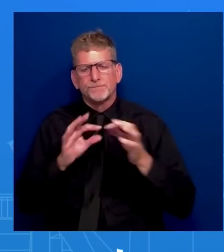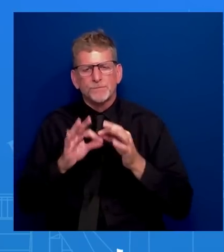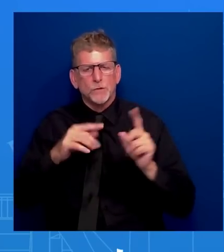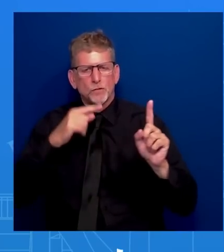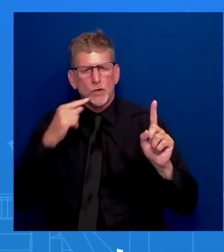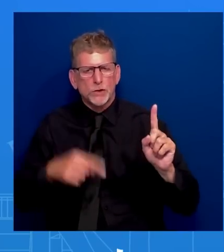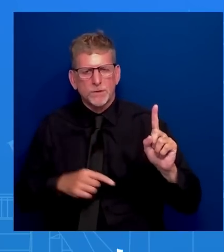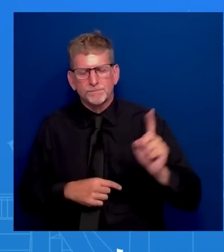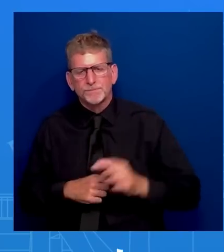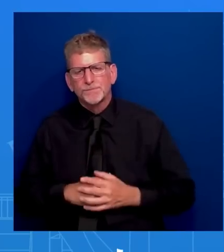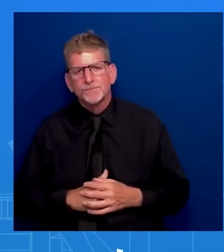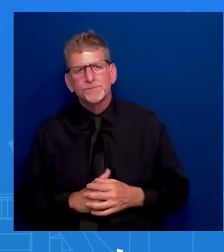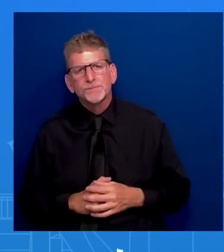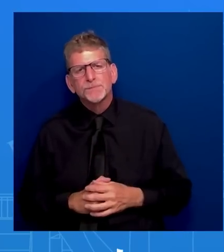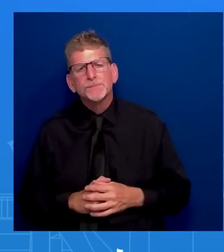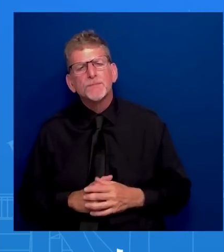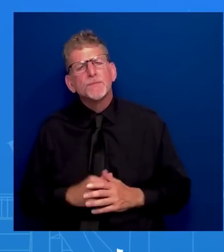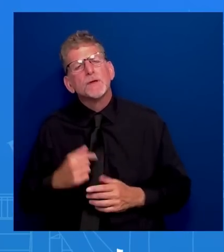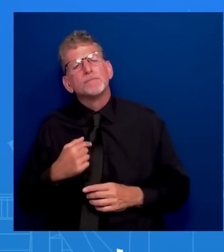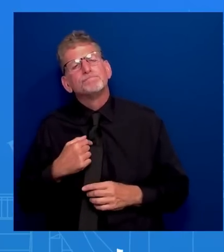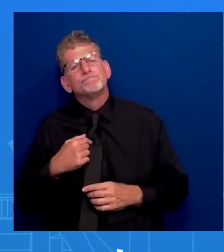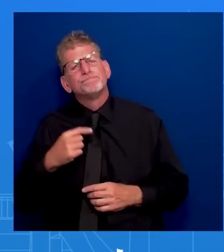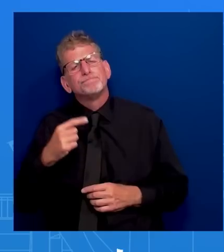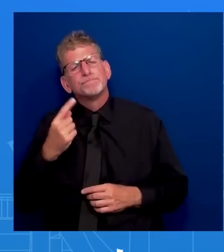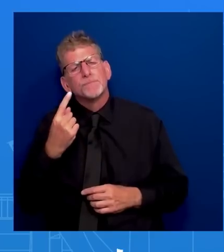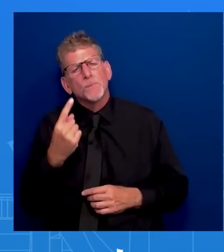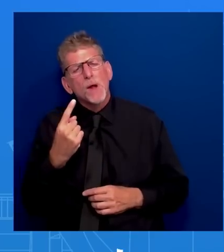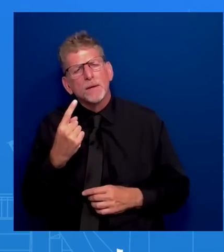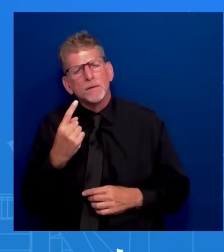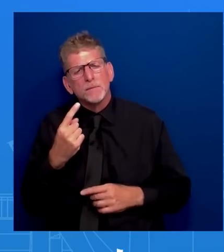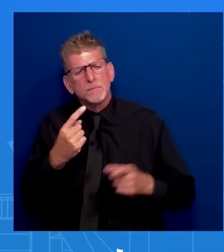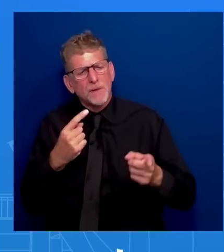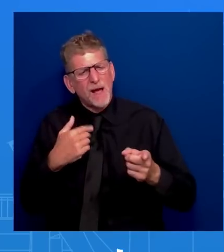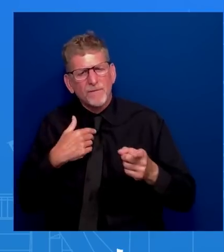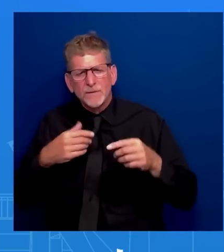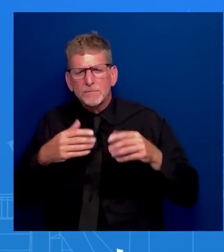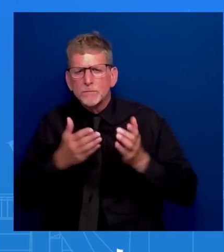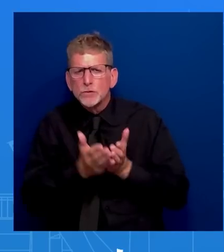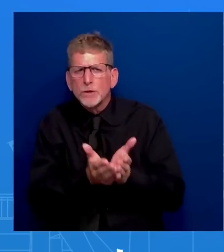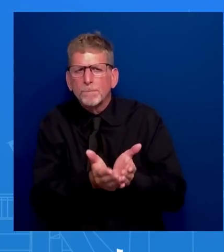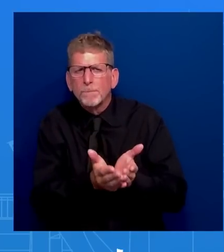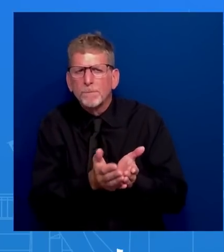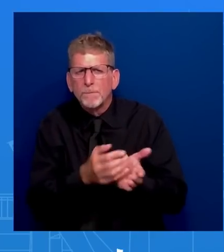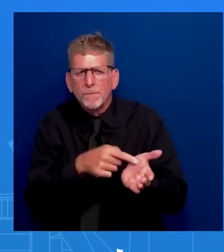passed Turkey's Bosphorus Strait on the way from Syria to Russia. And I'm wondering if you can give us an update on,